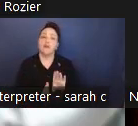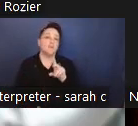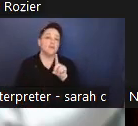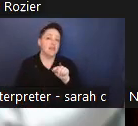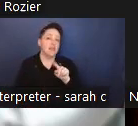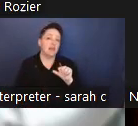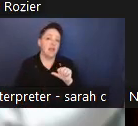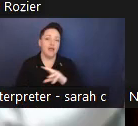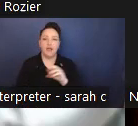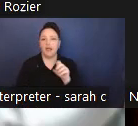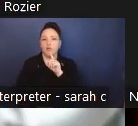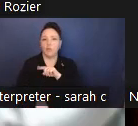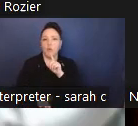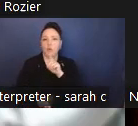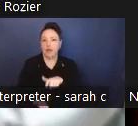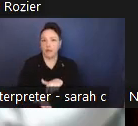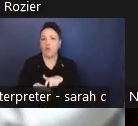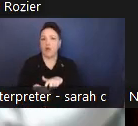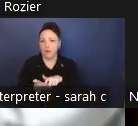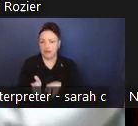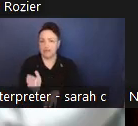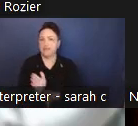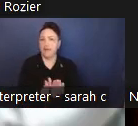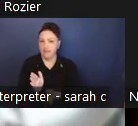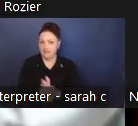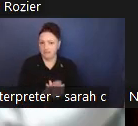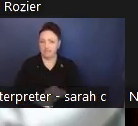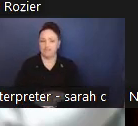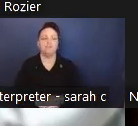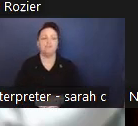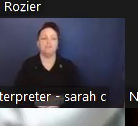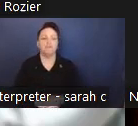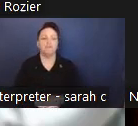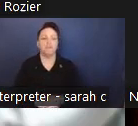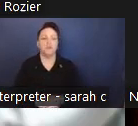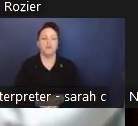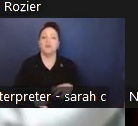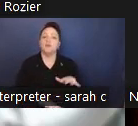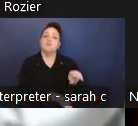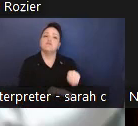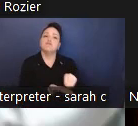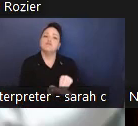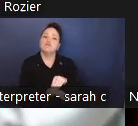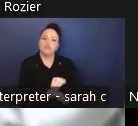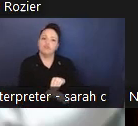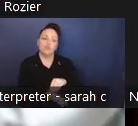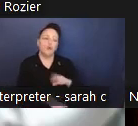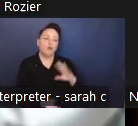requirements and elements that we'll capture both quantitative and qualitative data so that